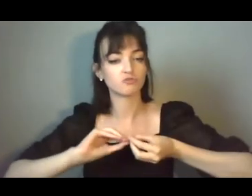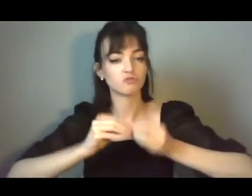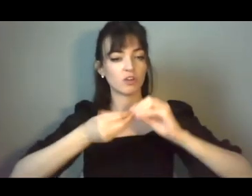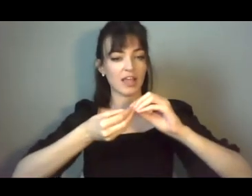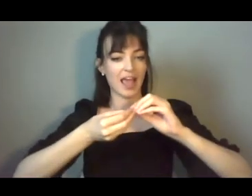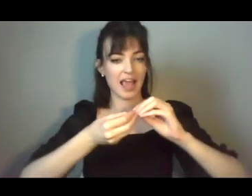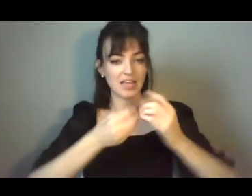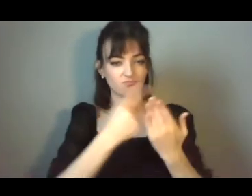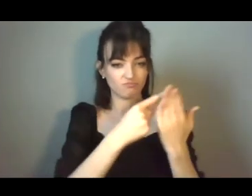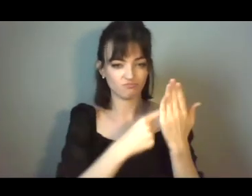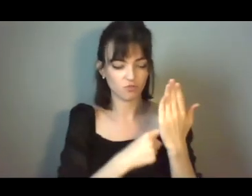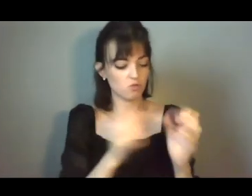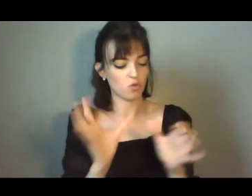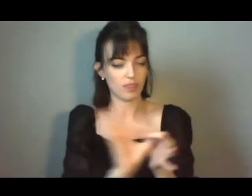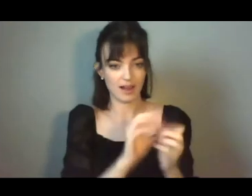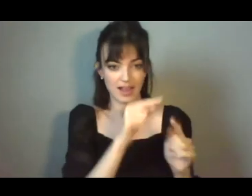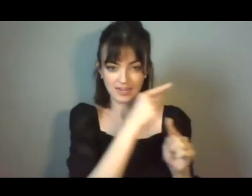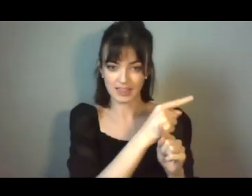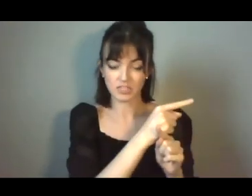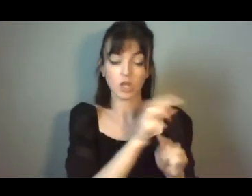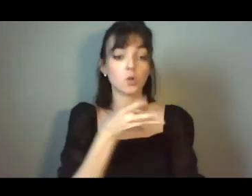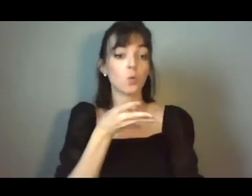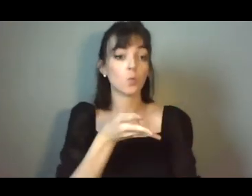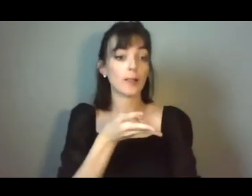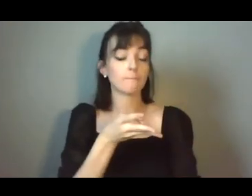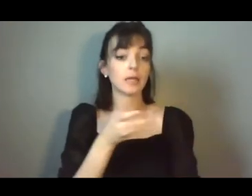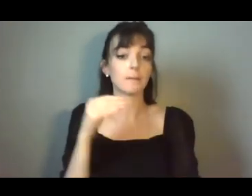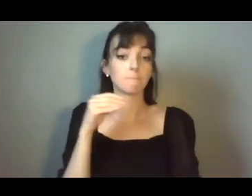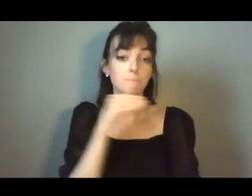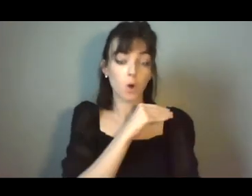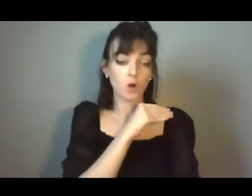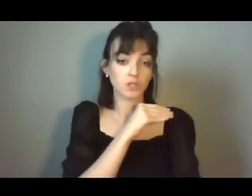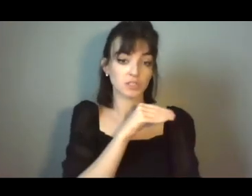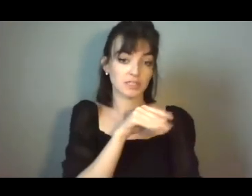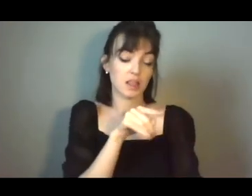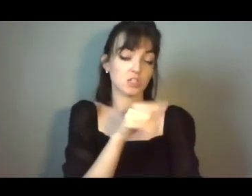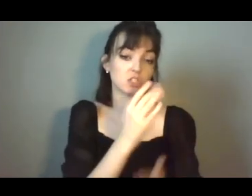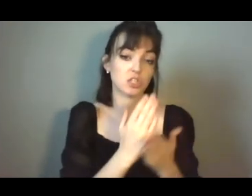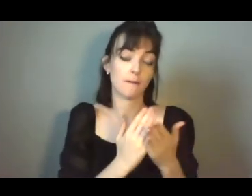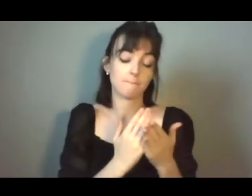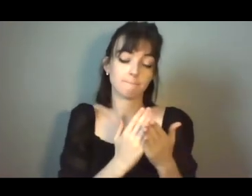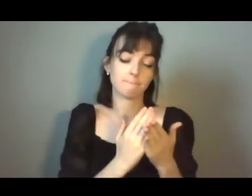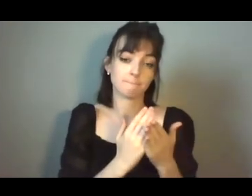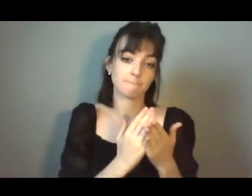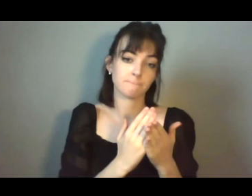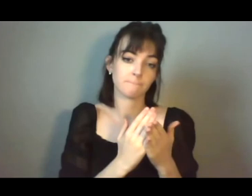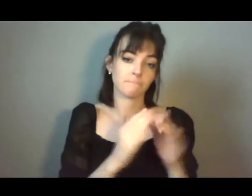I think it will be important that there is some obvious oversight of what people are able to